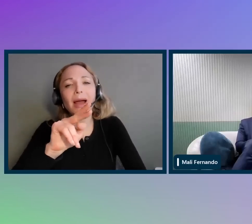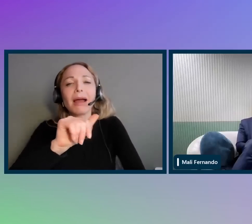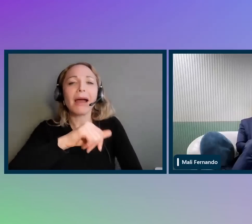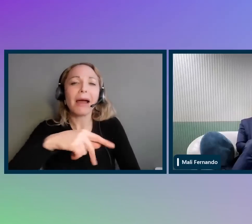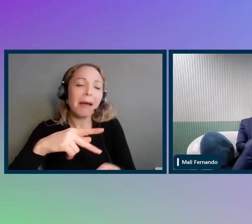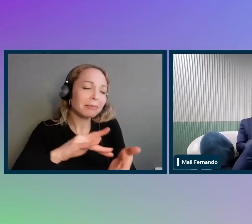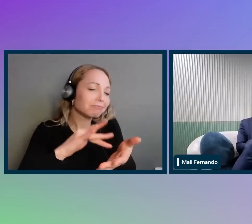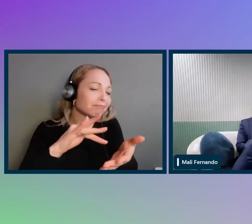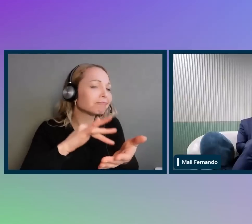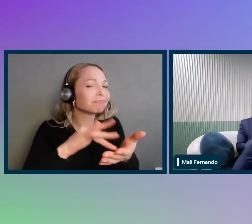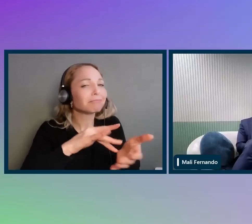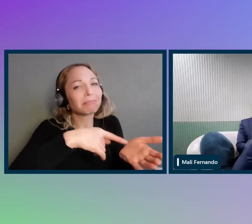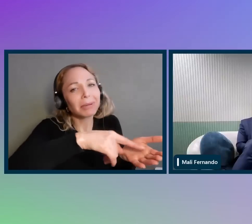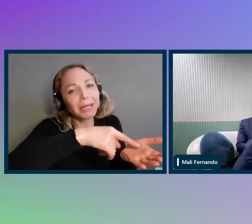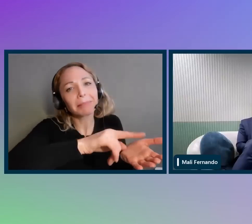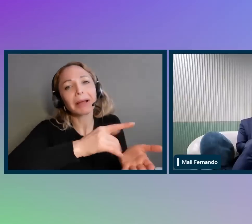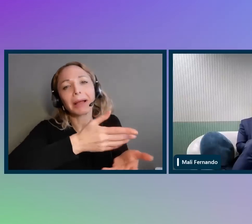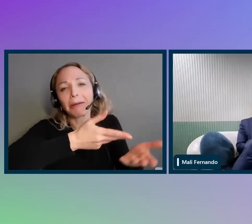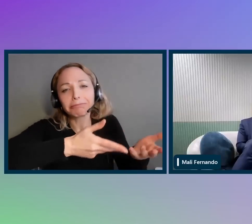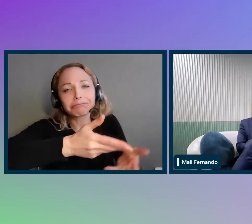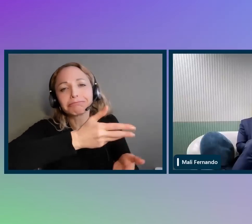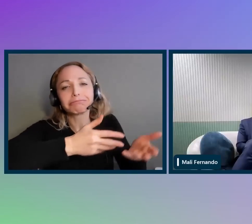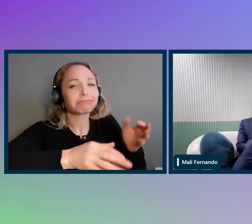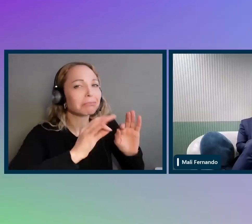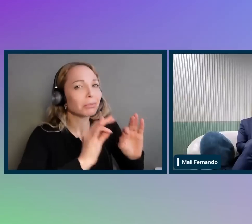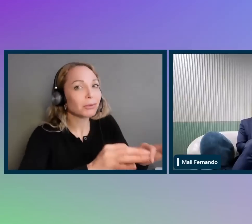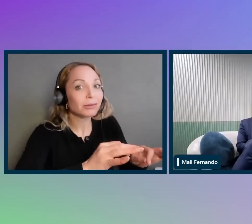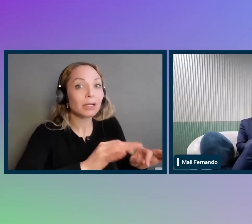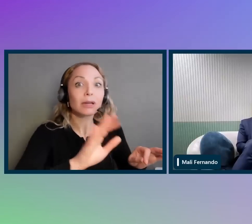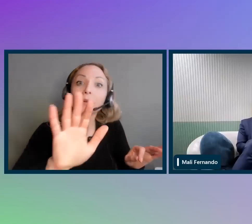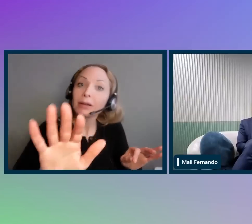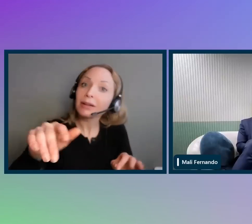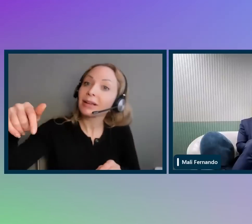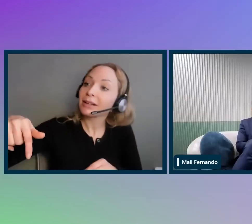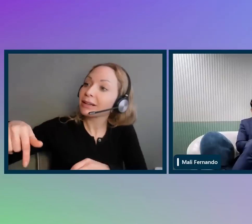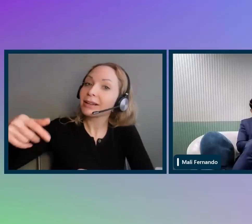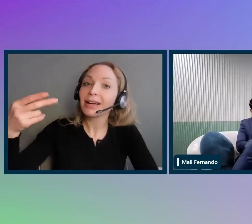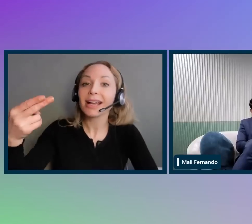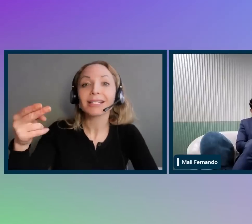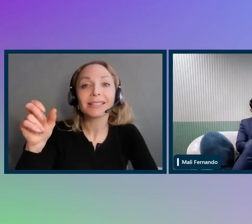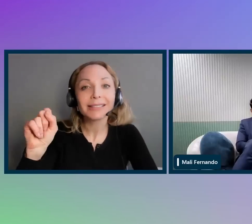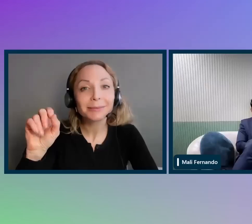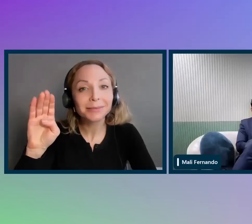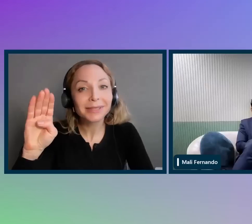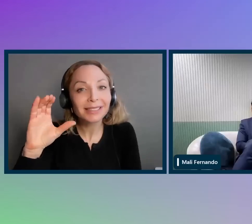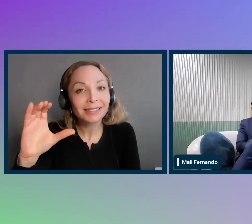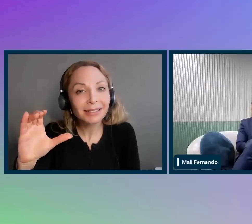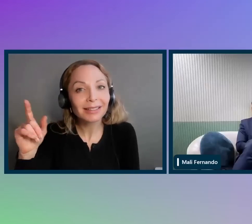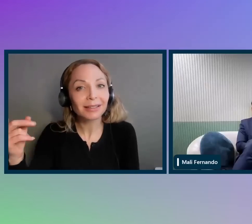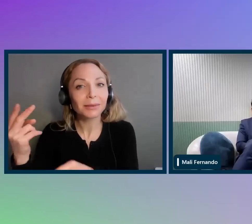He uses our investment at something called Hong Kong Easy Invest, right? So one of the things we launched some years ago